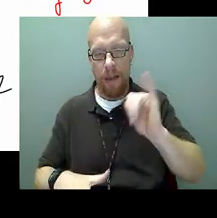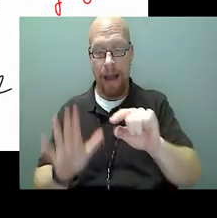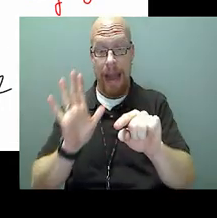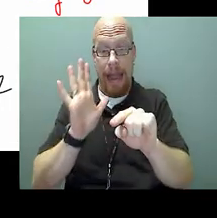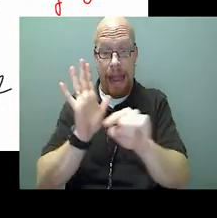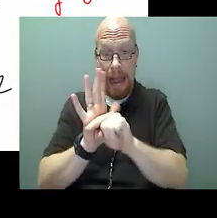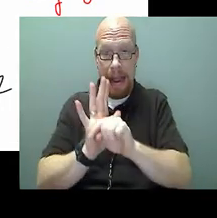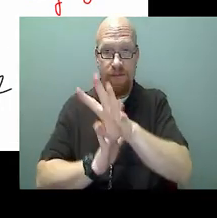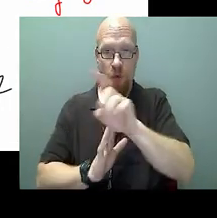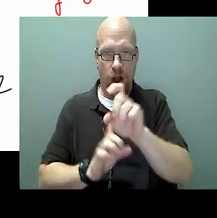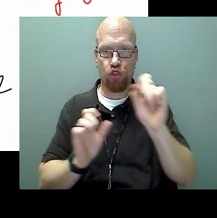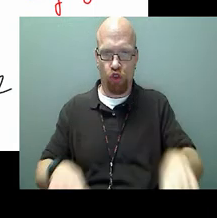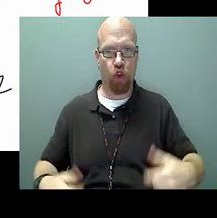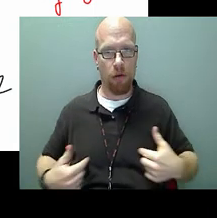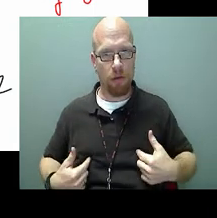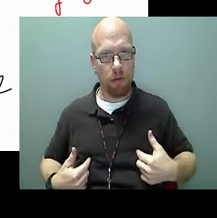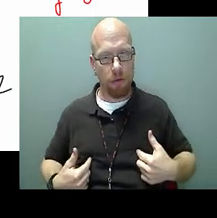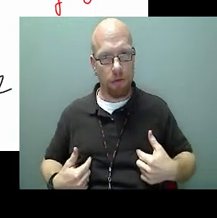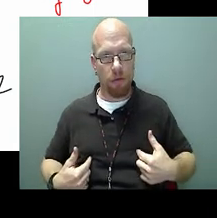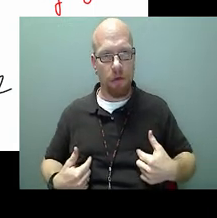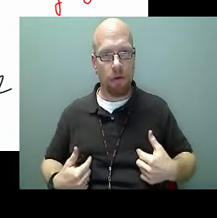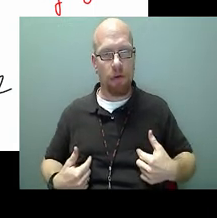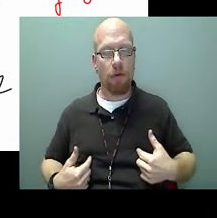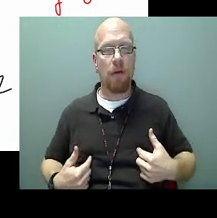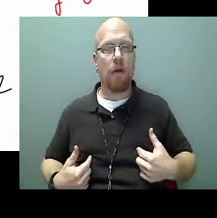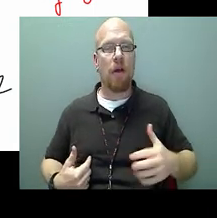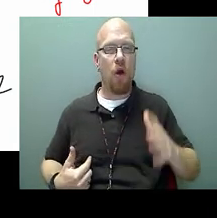that I have negative 2xy squared z